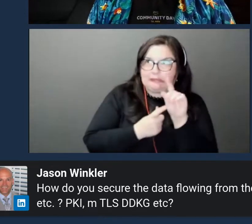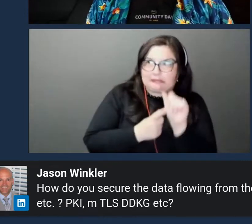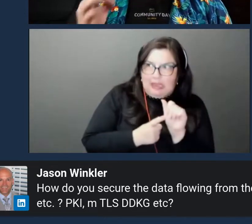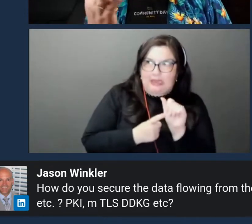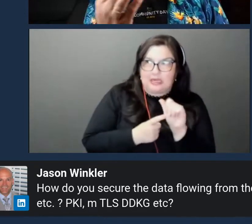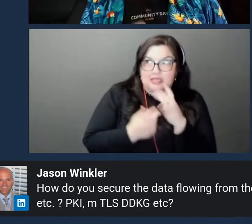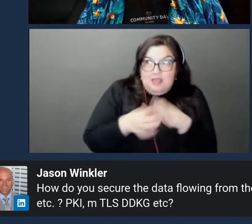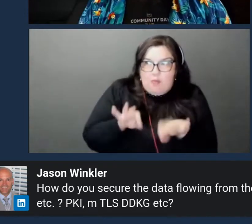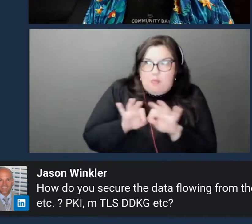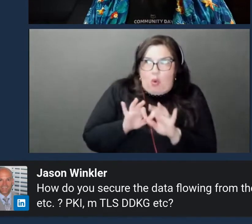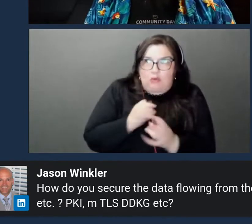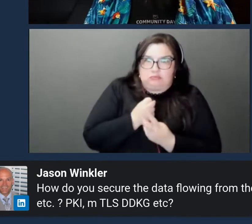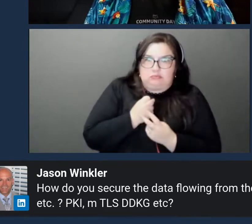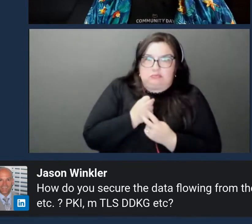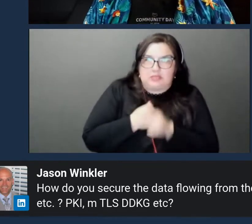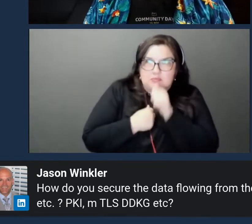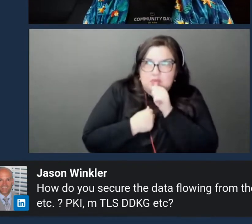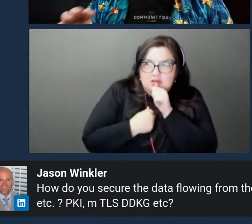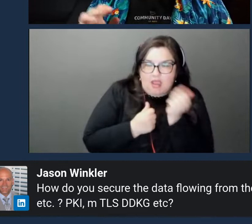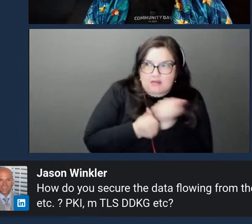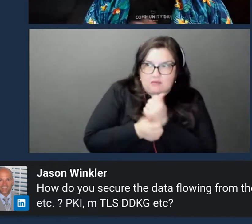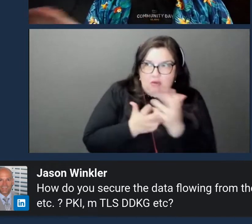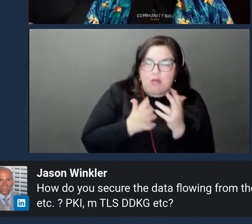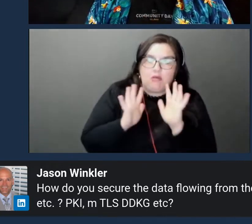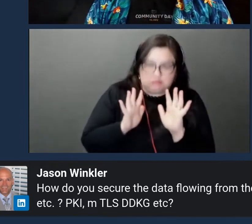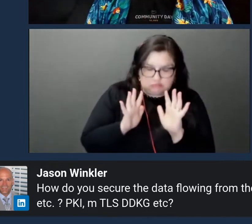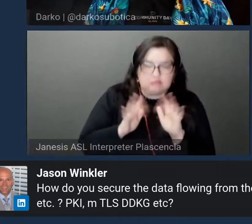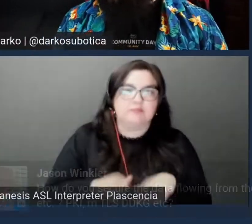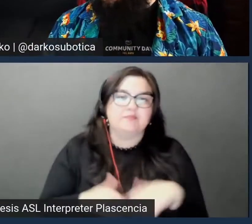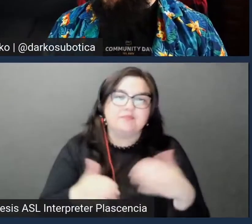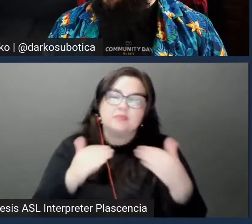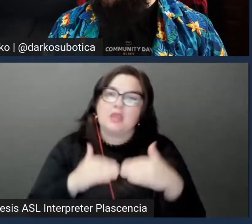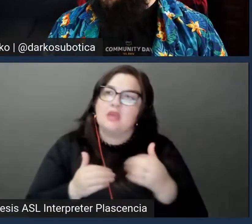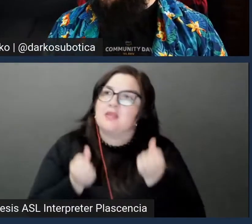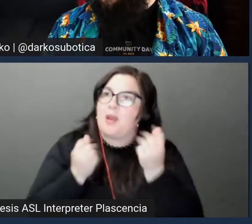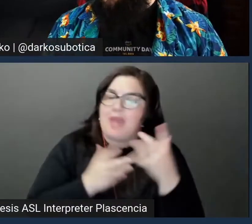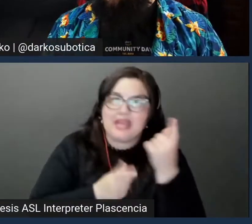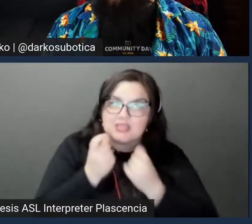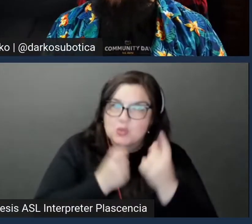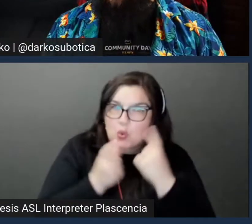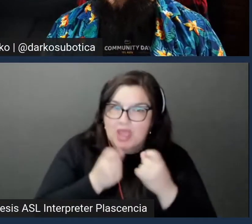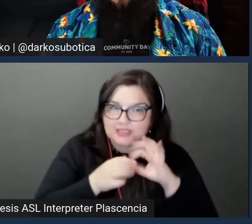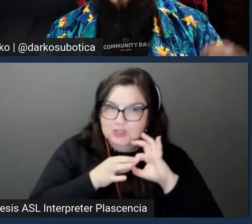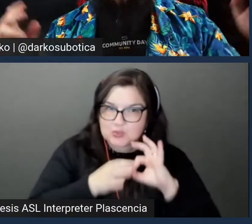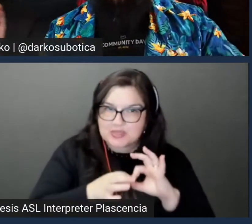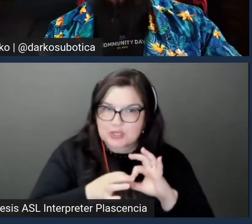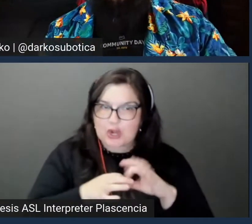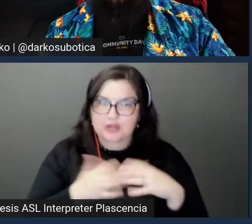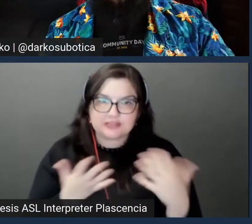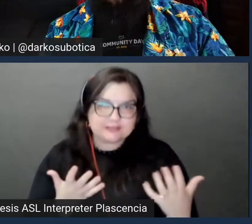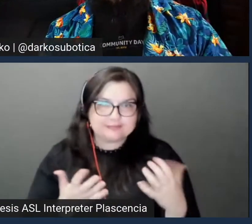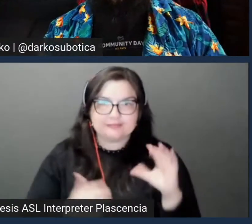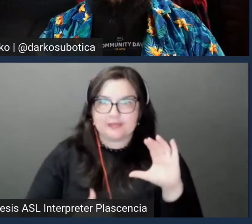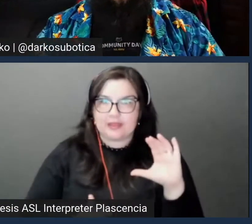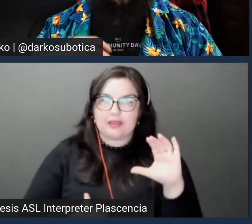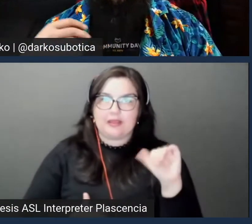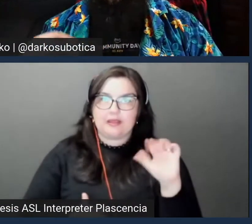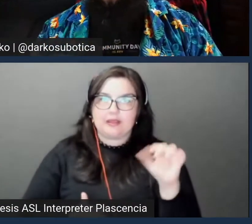that we protect it all for you. There's been a bunch of questions here around like cashier-less stores,